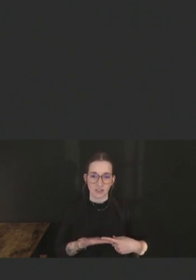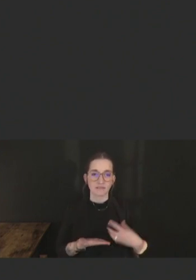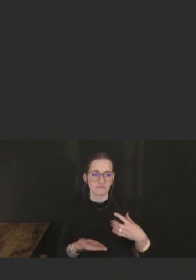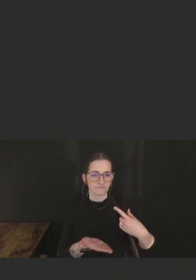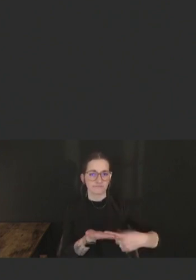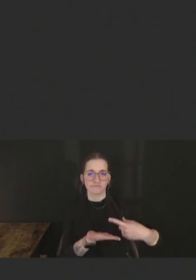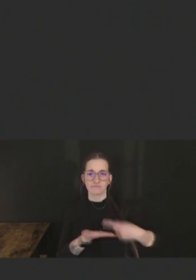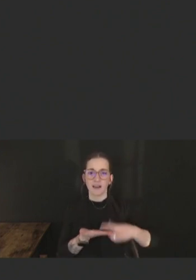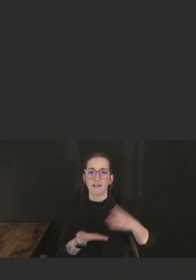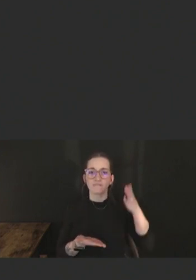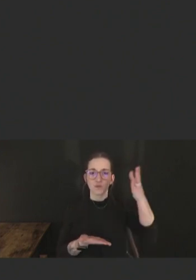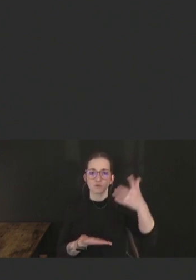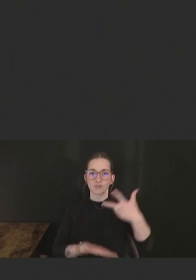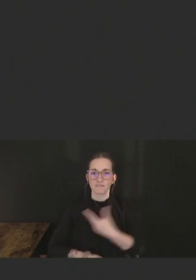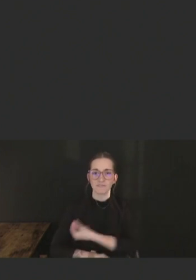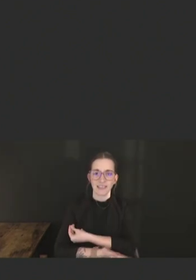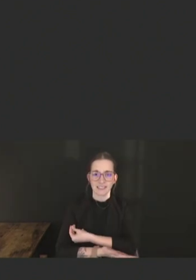regimens addressing COVID-19.